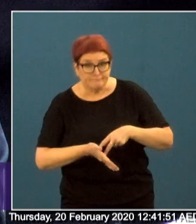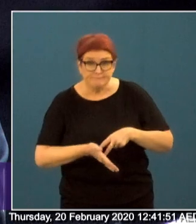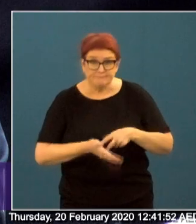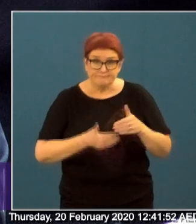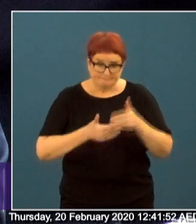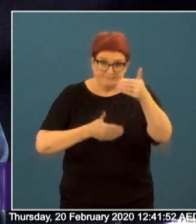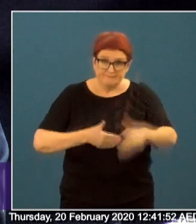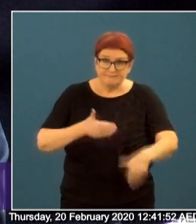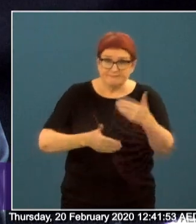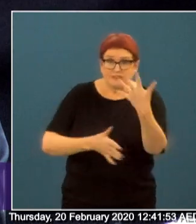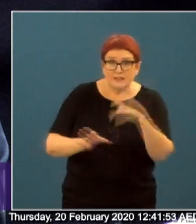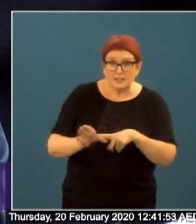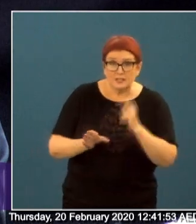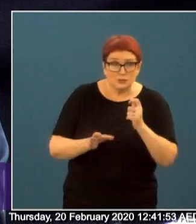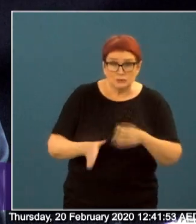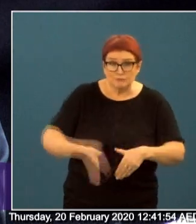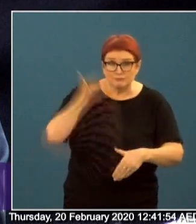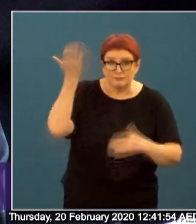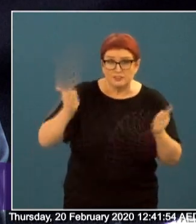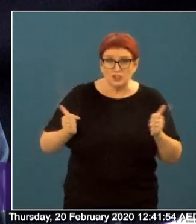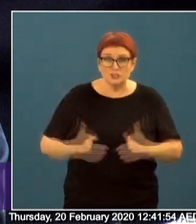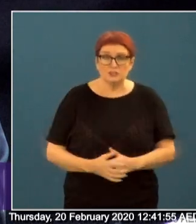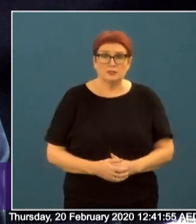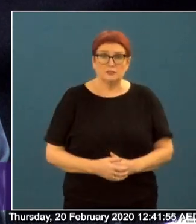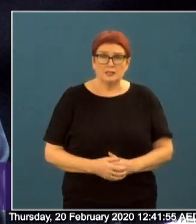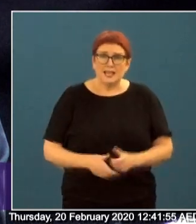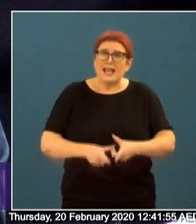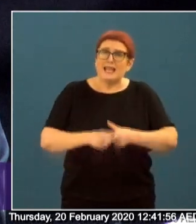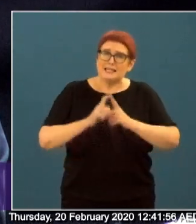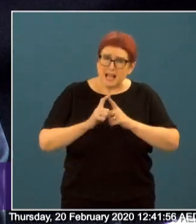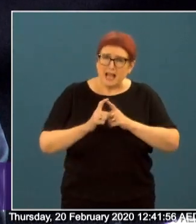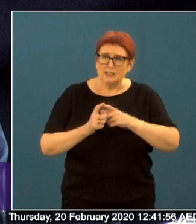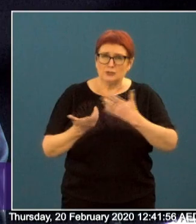in assembling these datasets for research and preparing them for analysis,